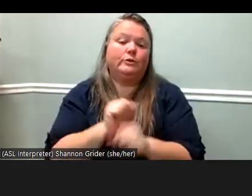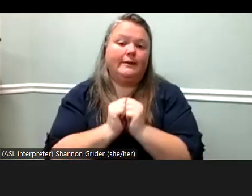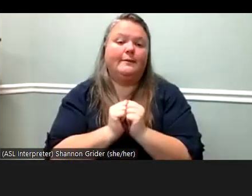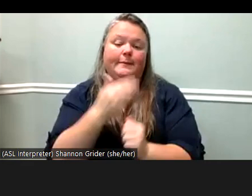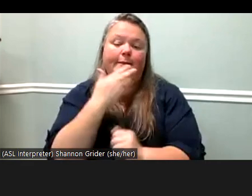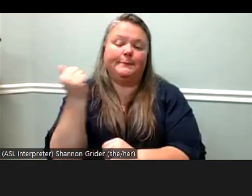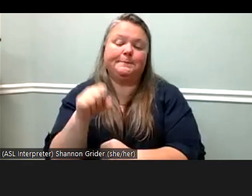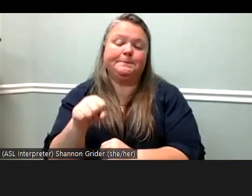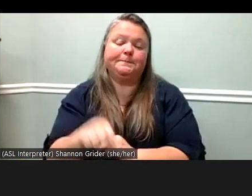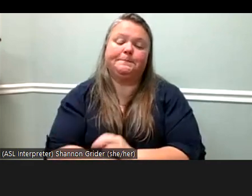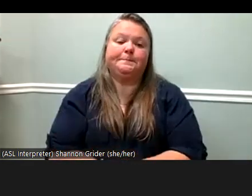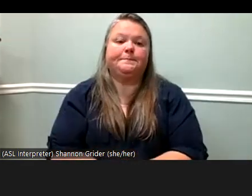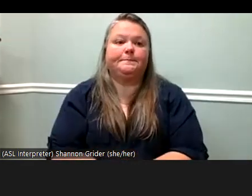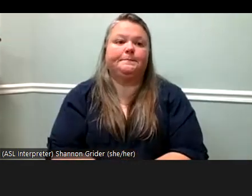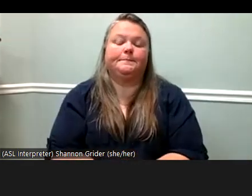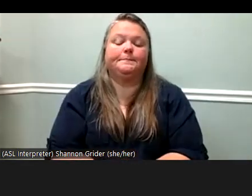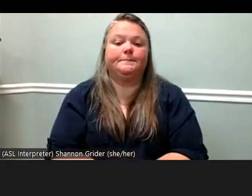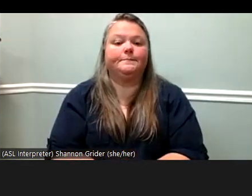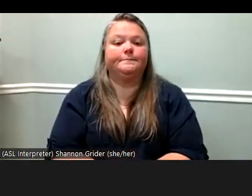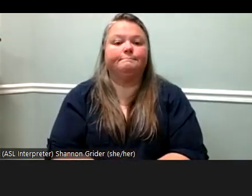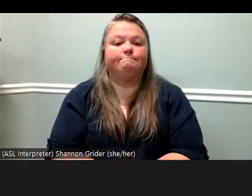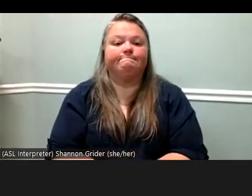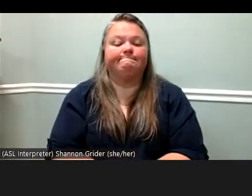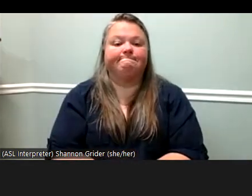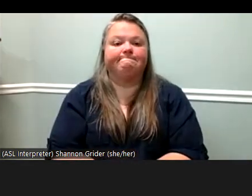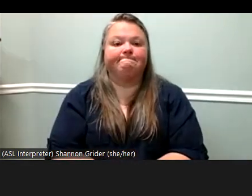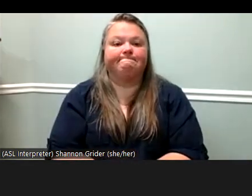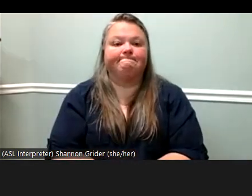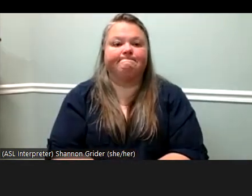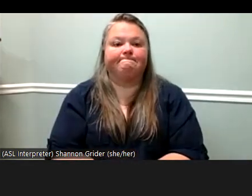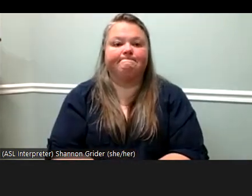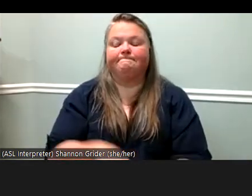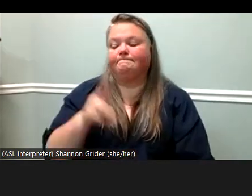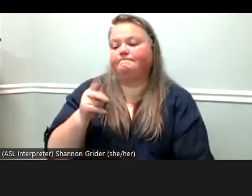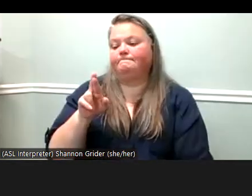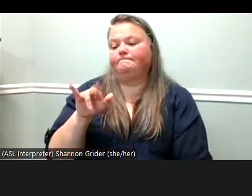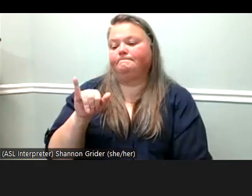YOUR STATEMENT AND YOUR SIMILAR SOAP BOX TO MINE THAT WHY ARE PEOPLE BEING TURNED AWAY, WE SHOULD BE A LOT FURTHER ALONG THAN WE ARE IN WORKING TOGETHER. I THINK